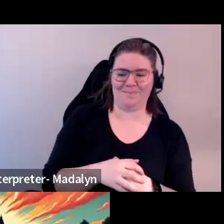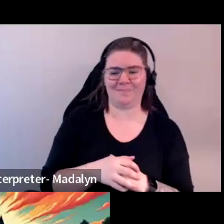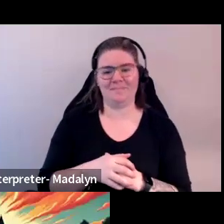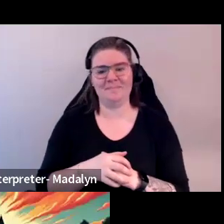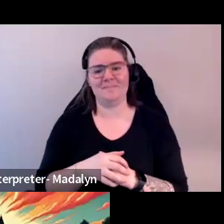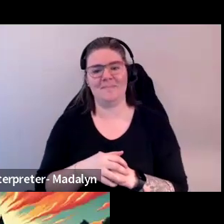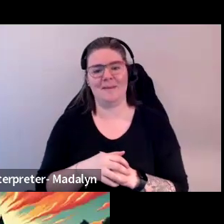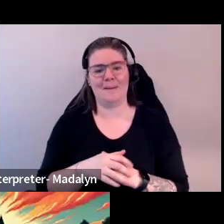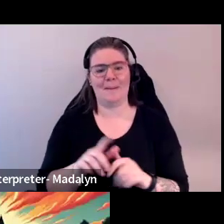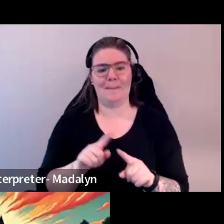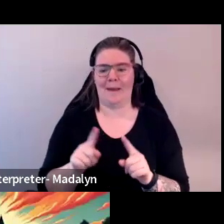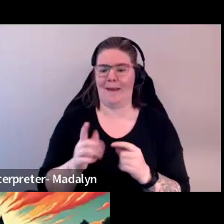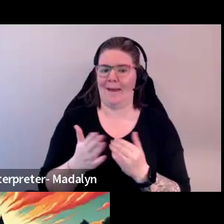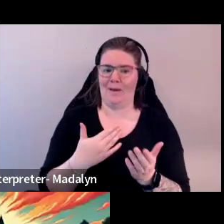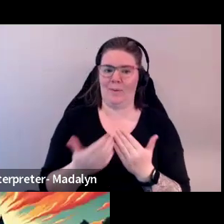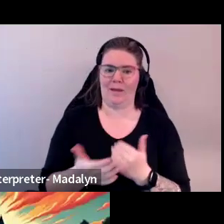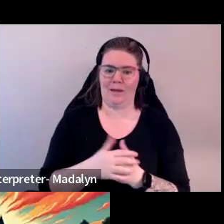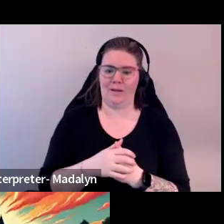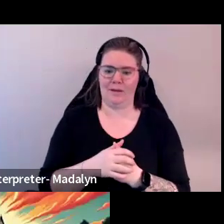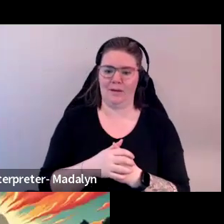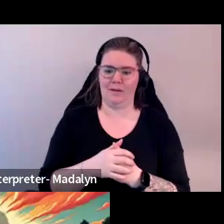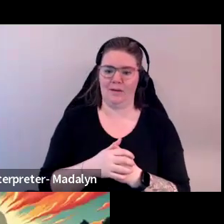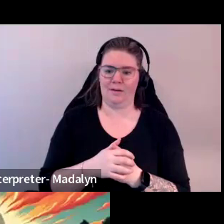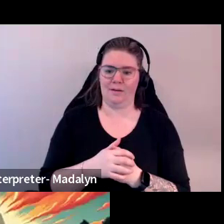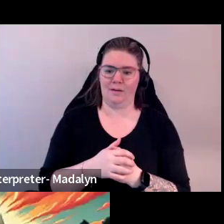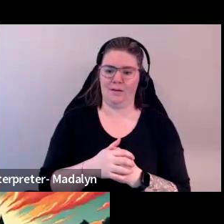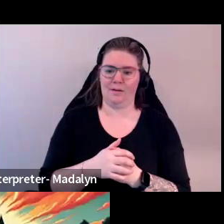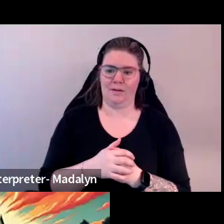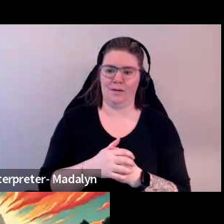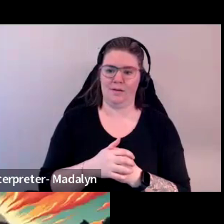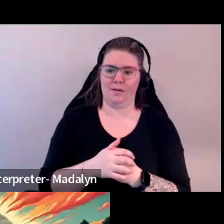Don Dew: anyway. So it's it's something that